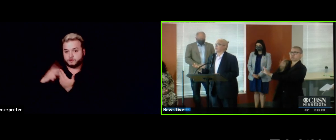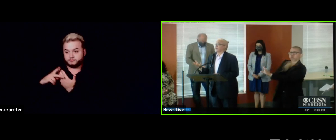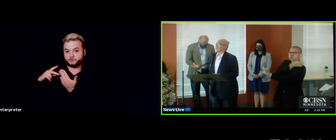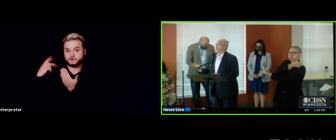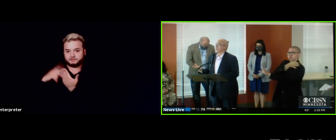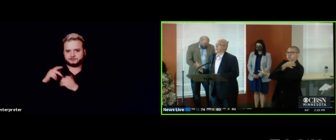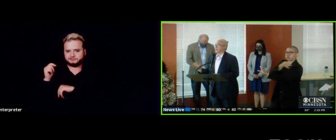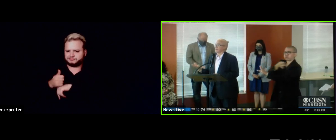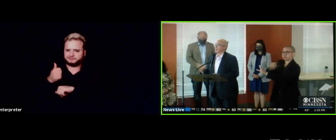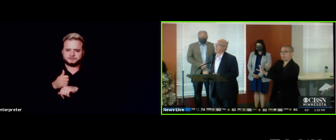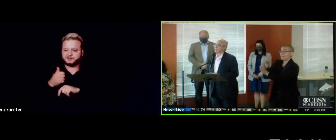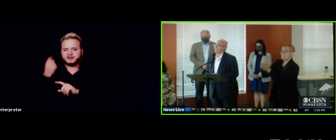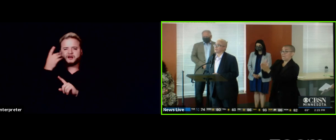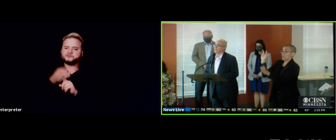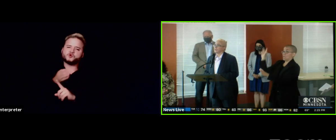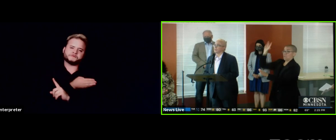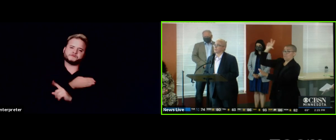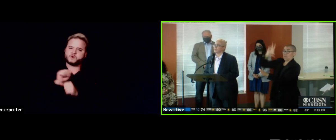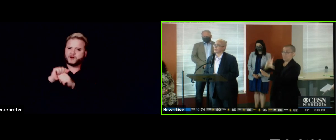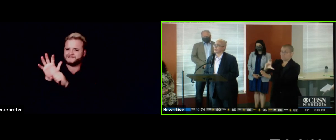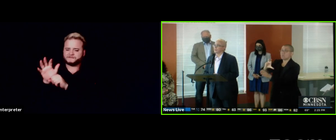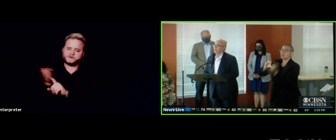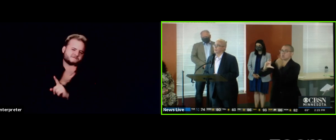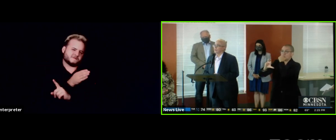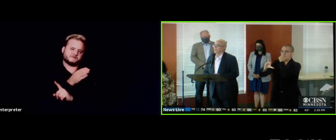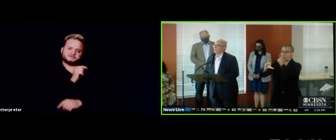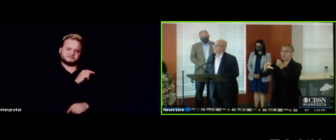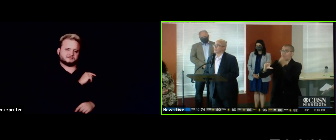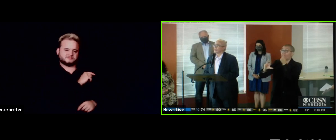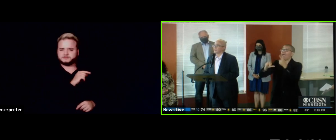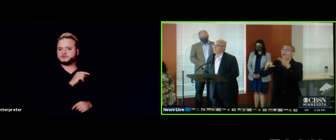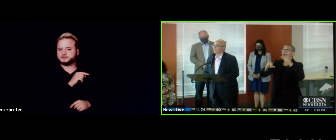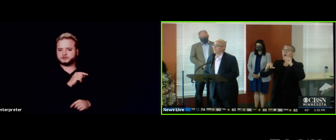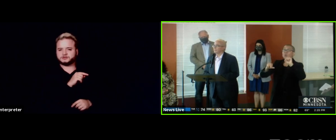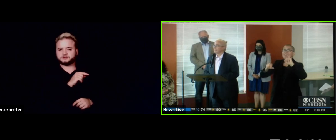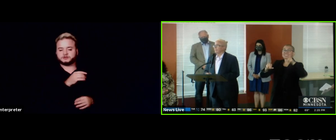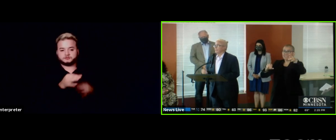reflects the enormity of the households that have been affected because of COVID-19. It's